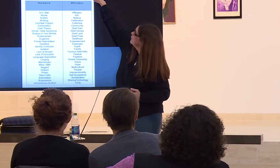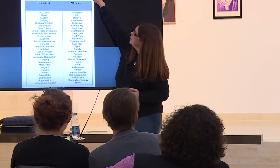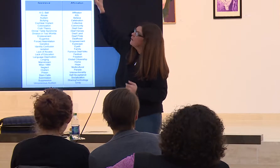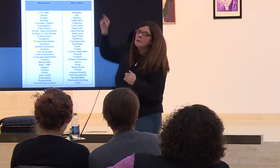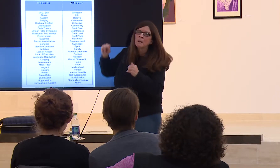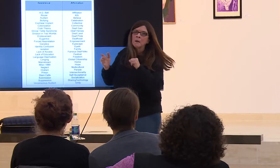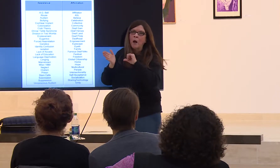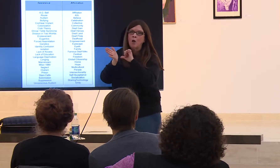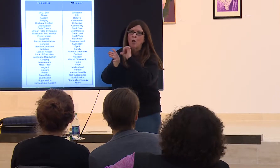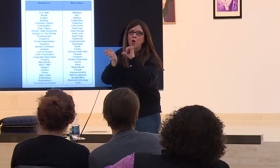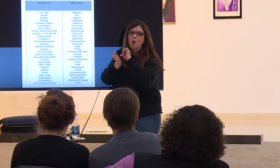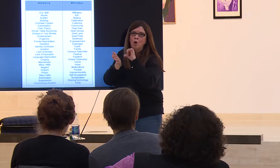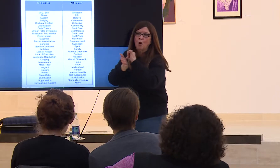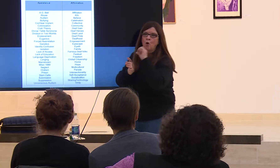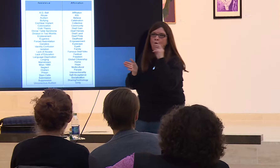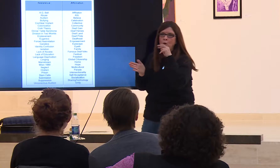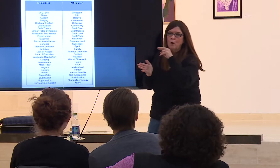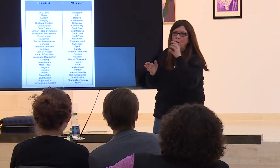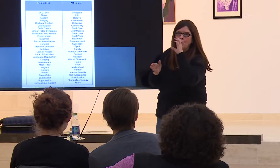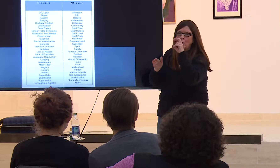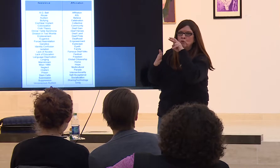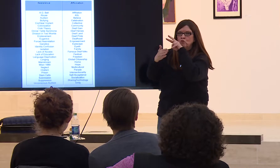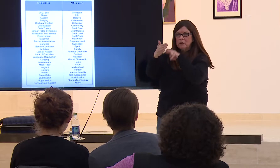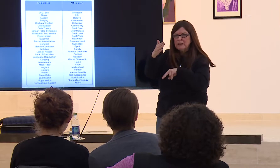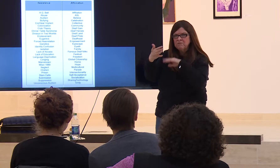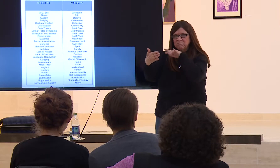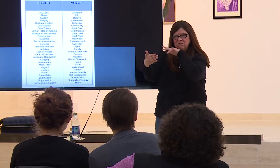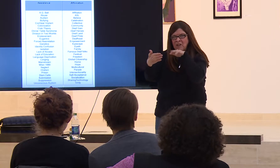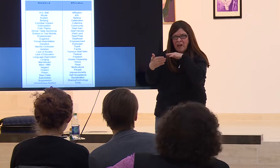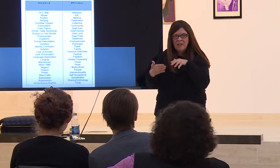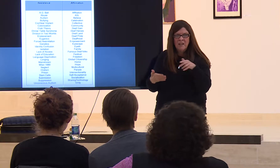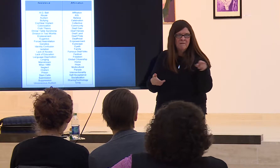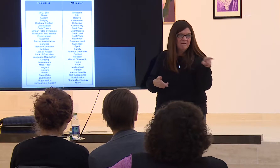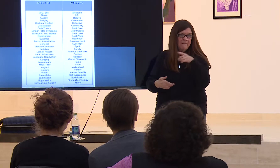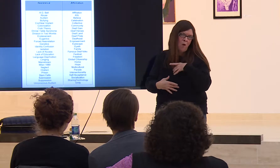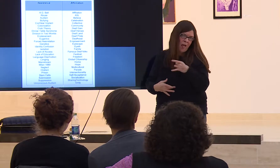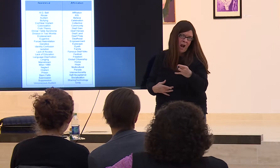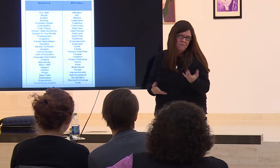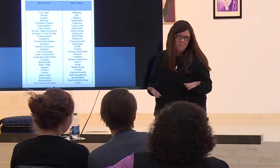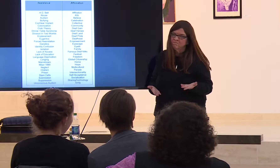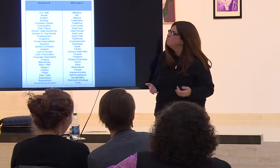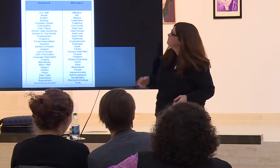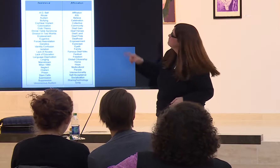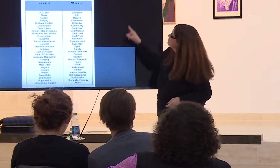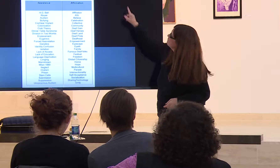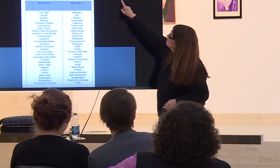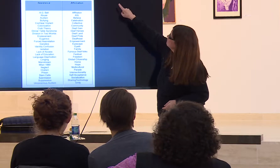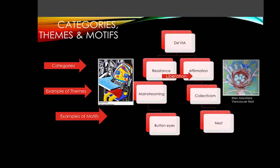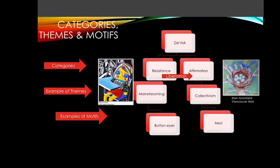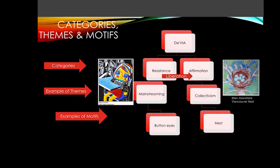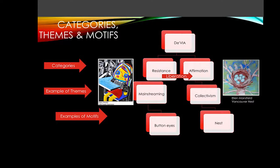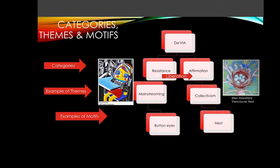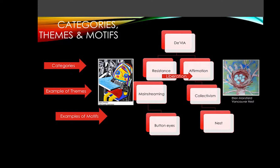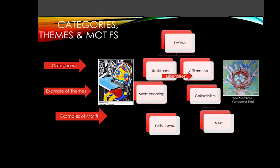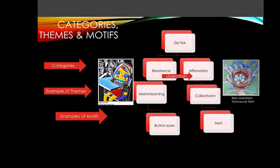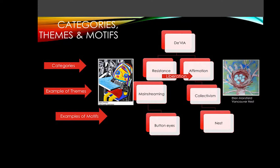that are under affirmation and resistance. It's available online, and if you're interested,